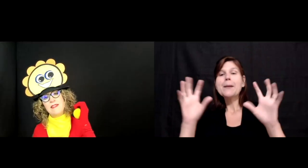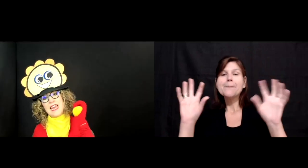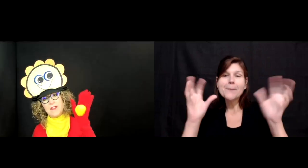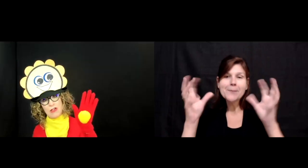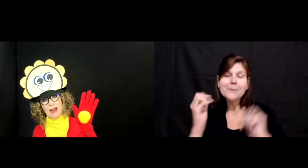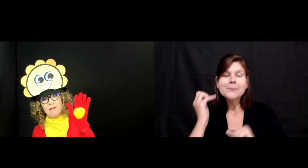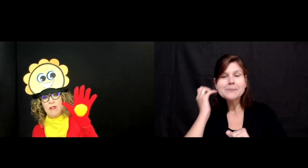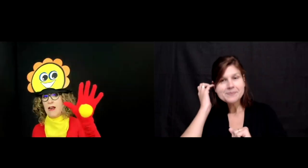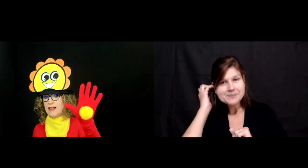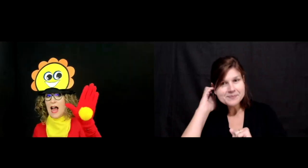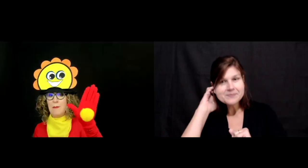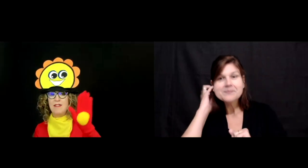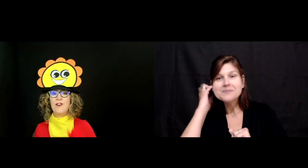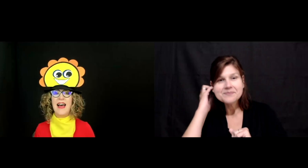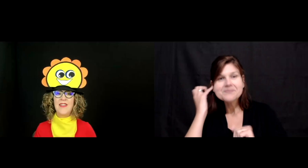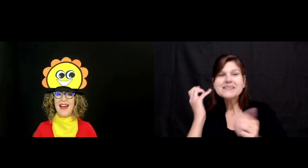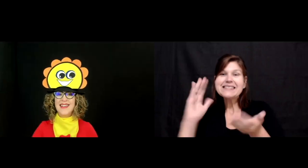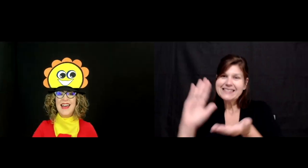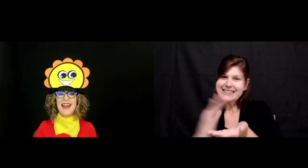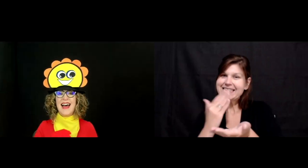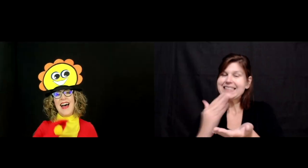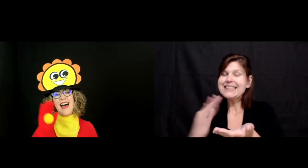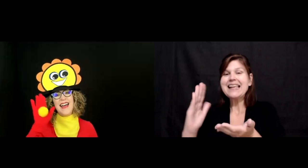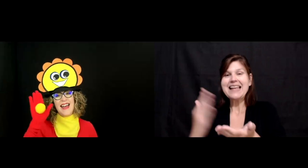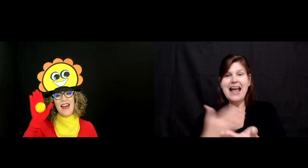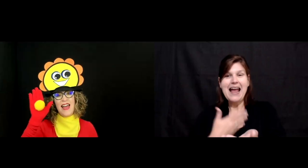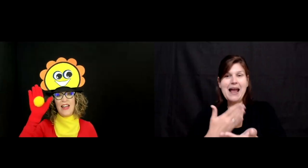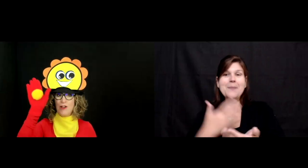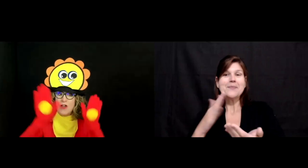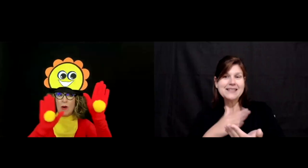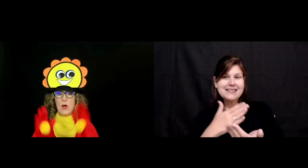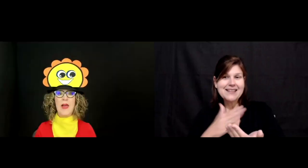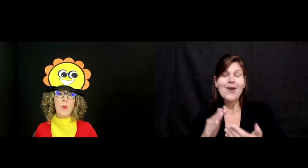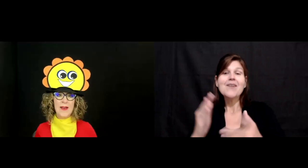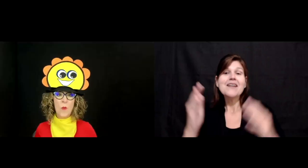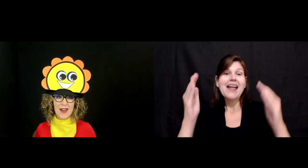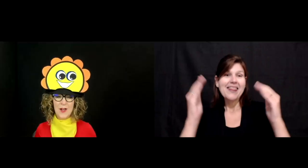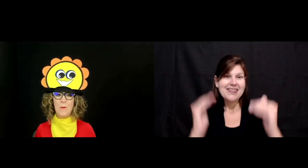singing a little happy song like that. And then I do the Gwynnie-Gwyn-Gwyn welcome